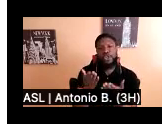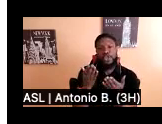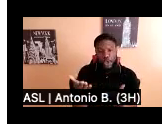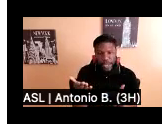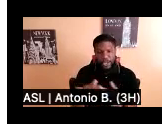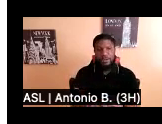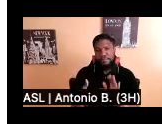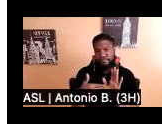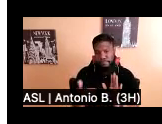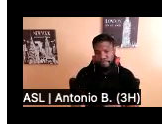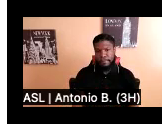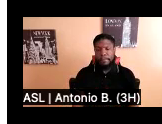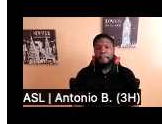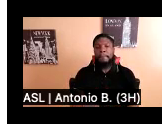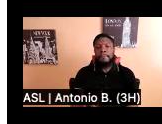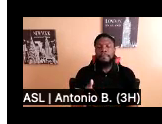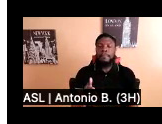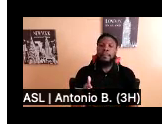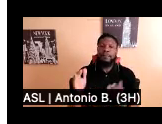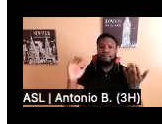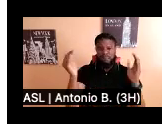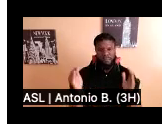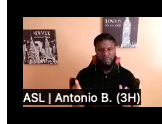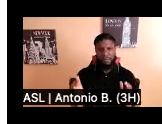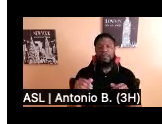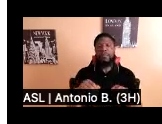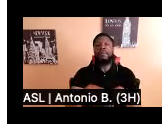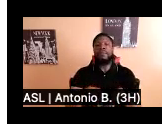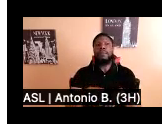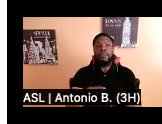compare the commenting practices of instructors, consultants and cross-trained teachers,